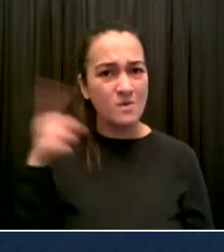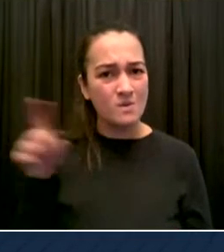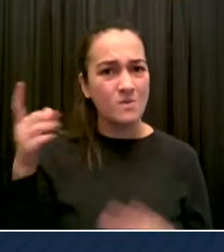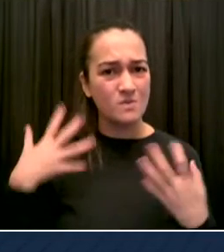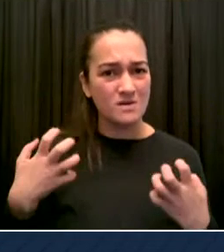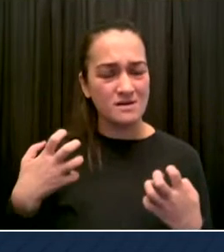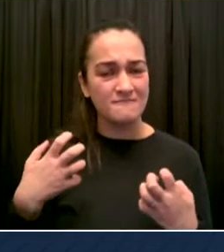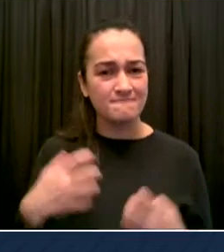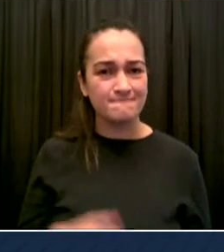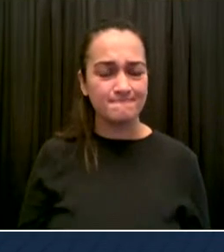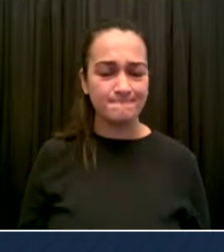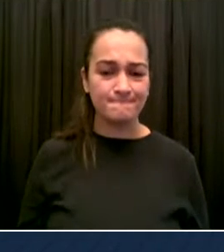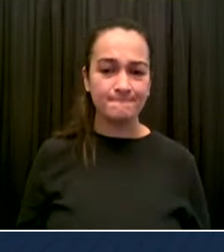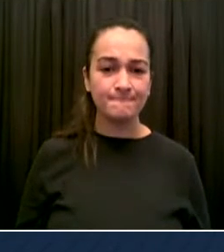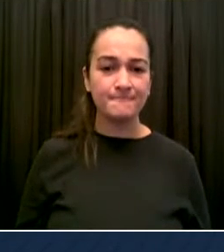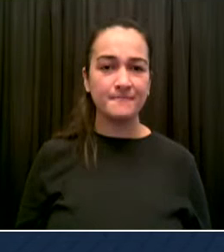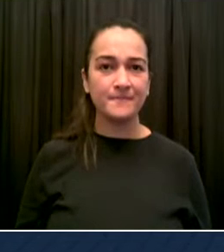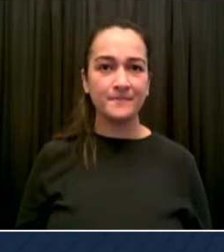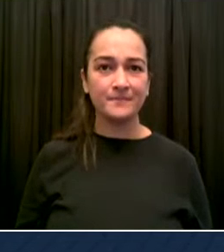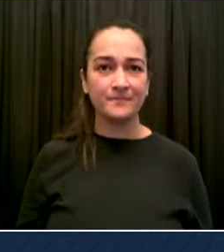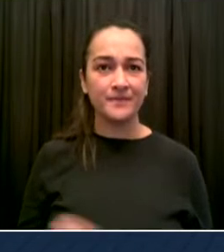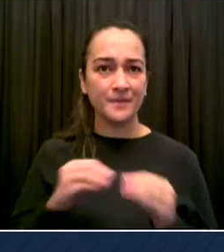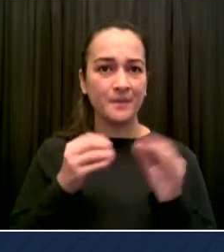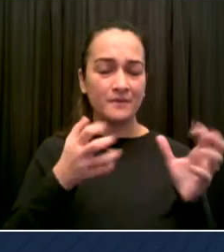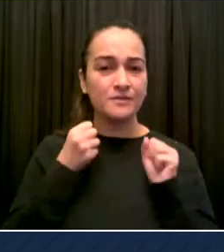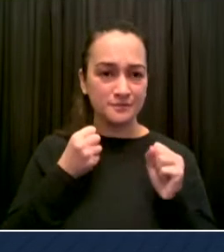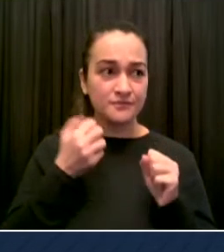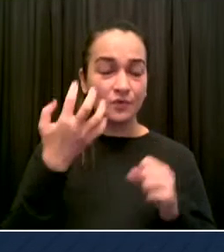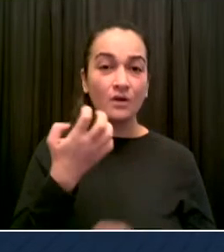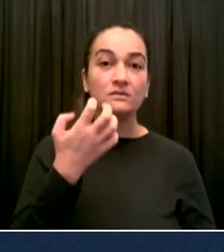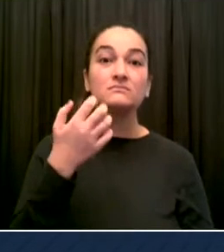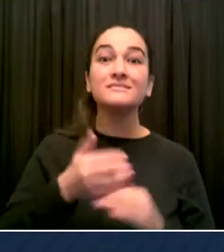ANOTHER THING THEY CAN DO, URGE